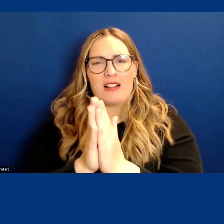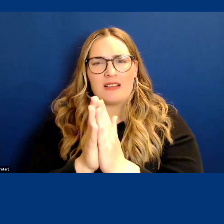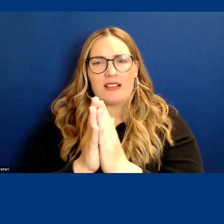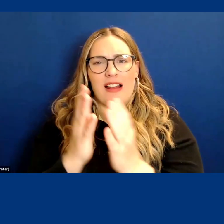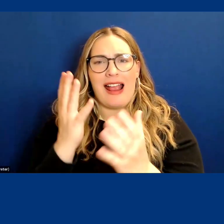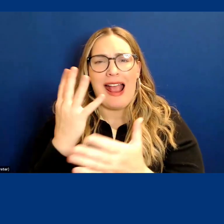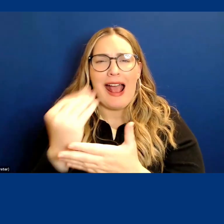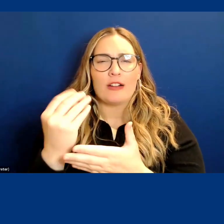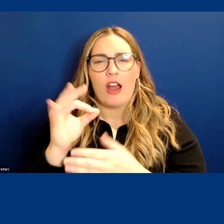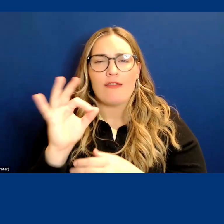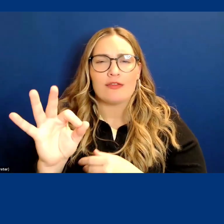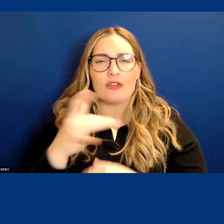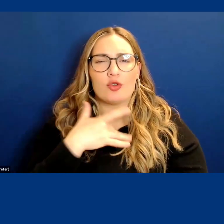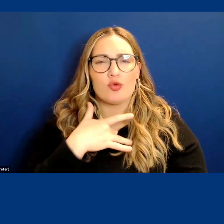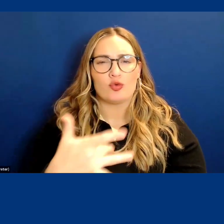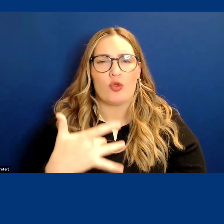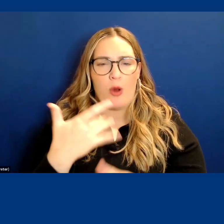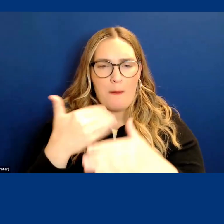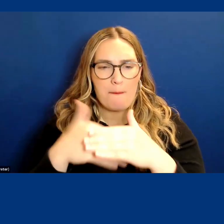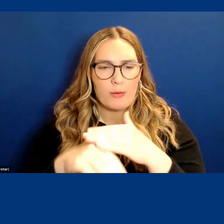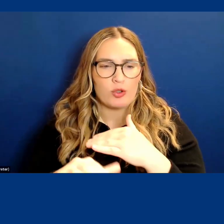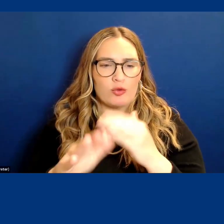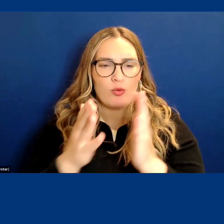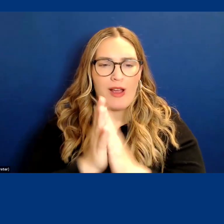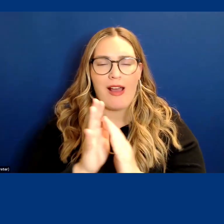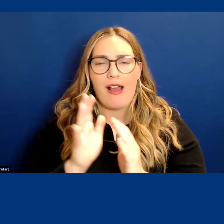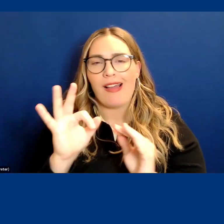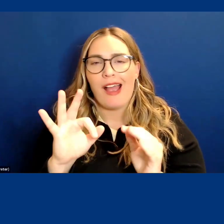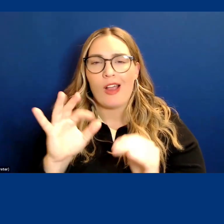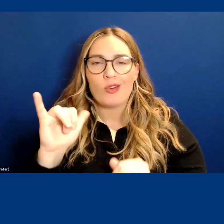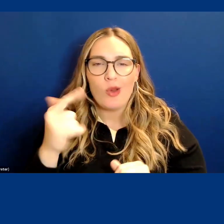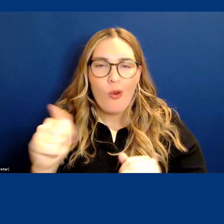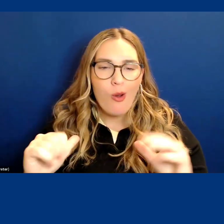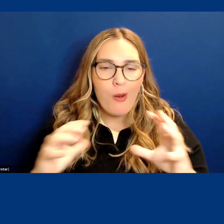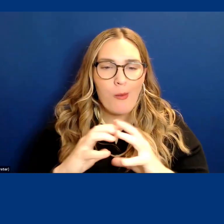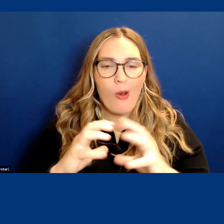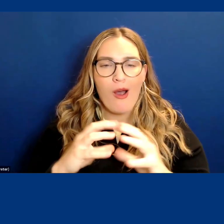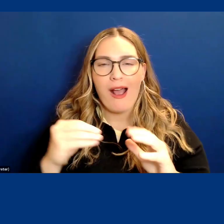birth request of yoga balls and low lighting. How can